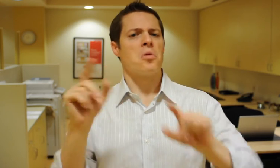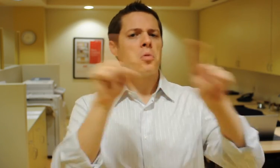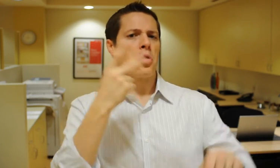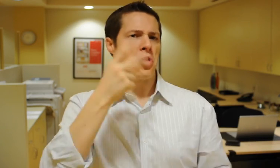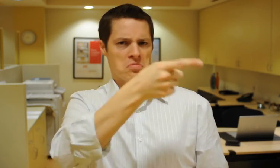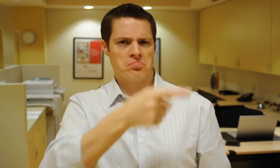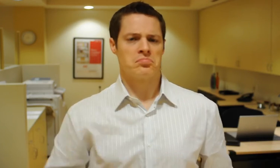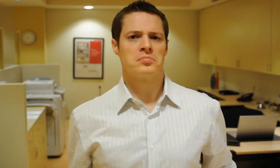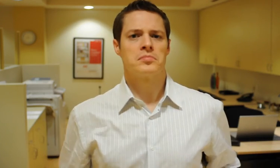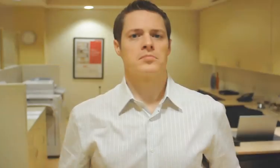Check out our public comment here: